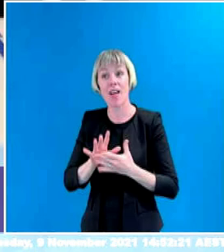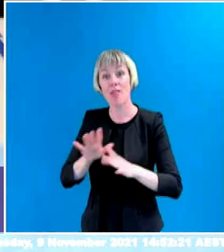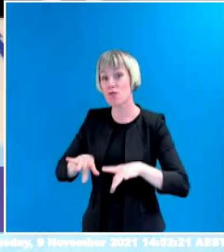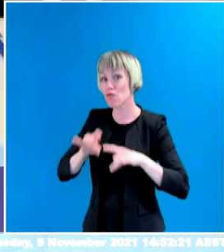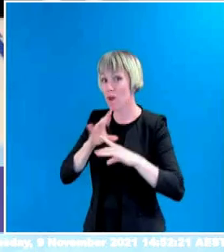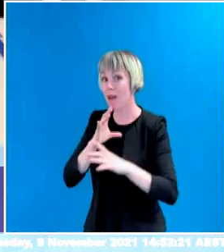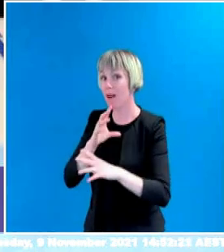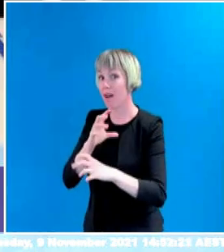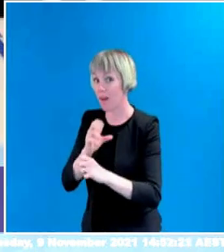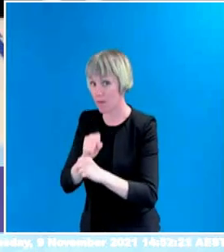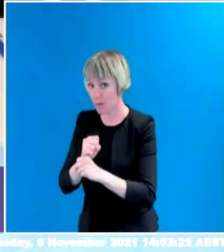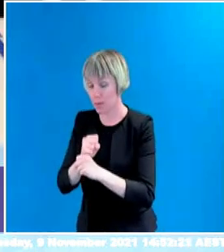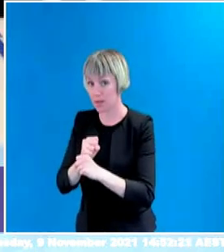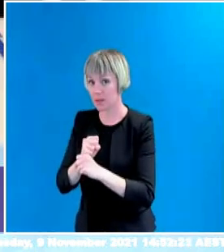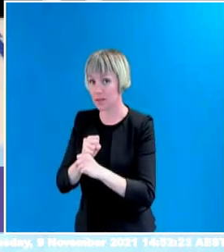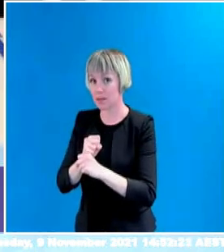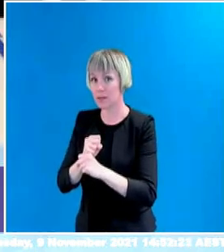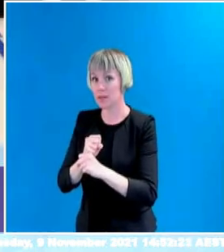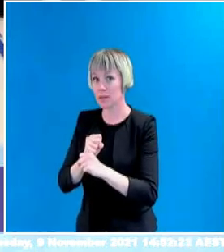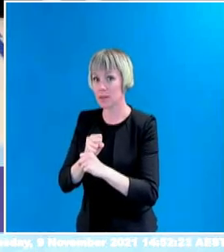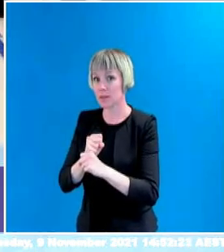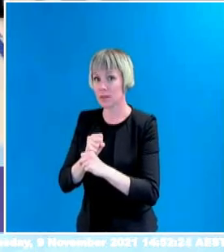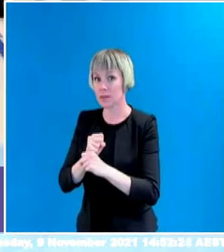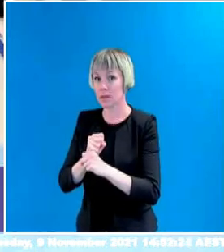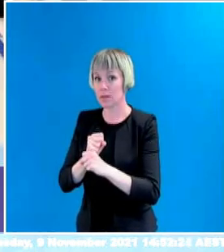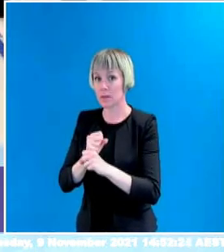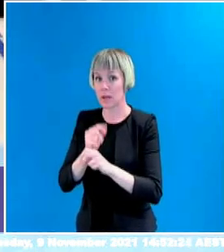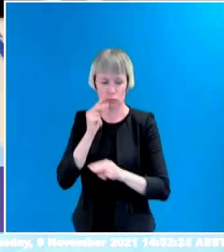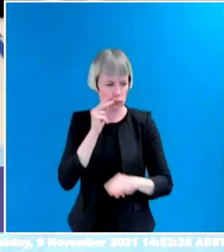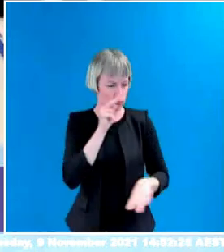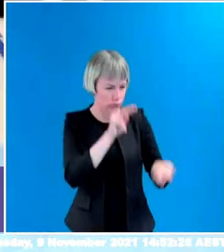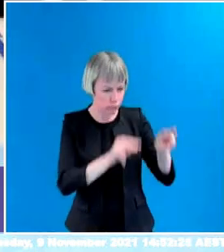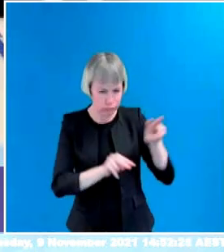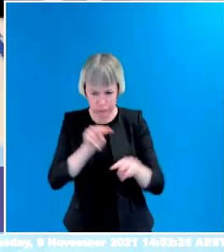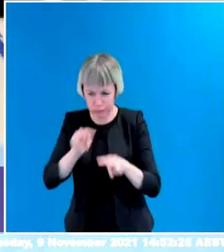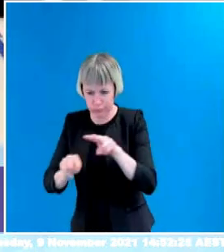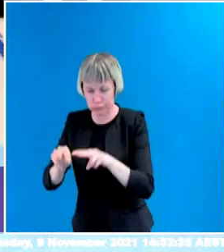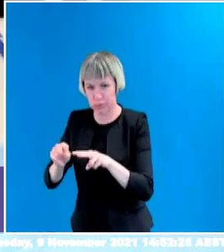of making the most expeditious and appropriate use of the resources it has